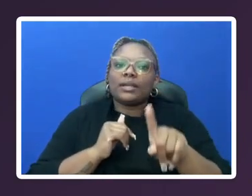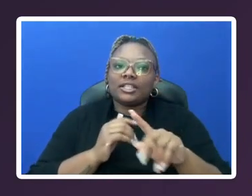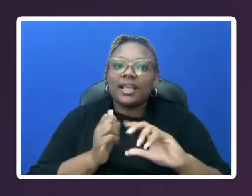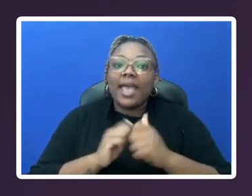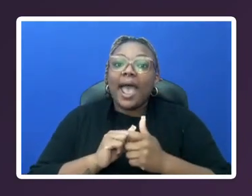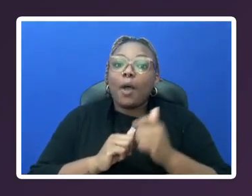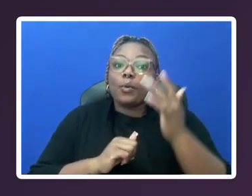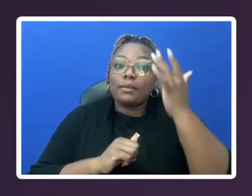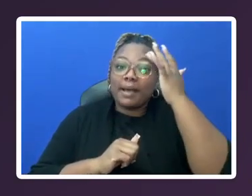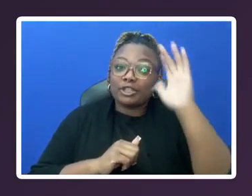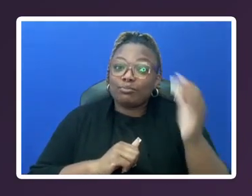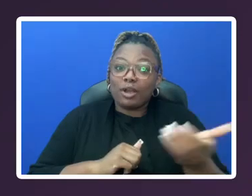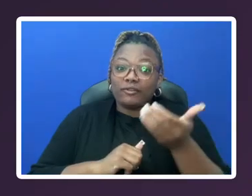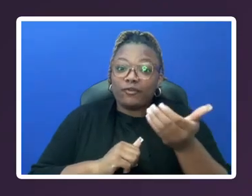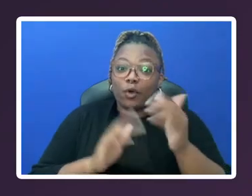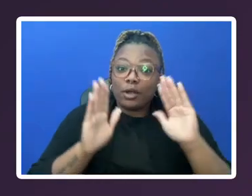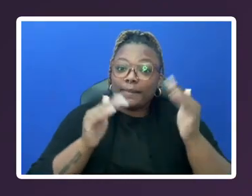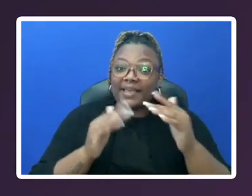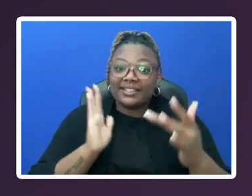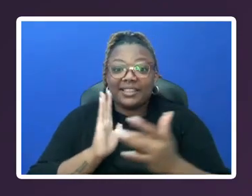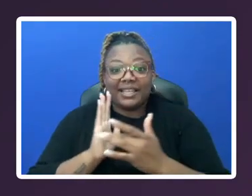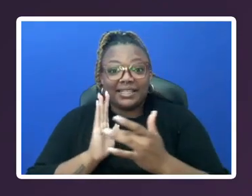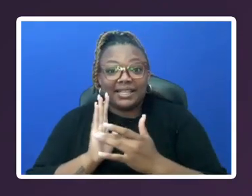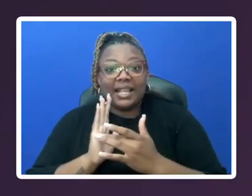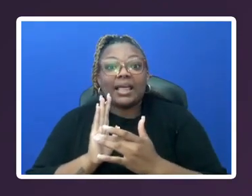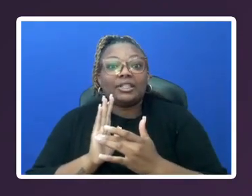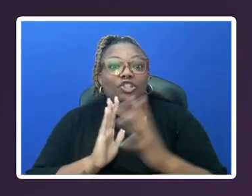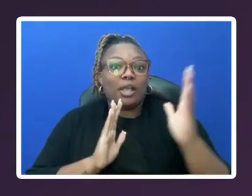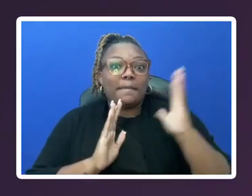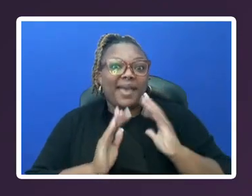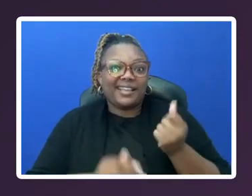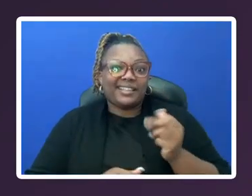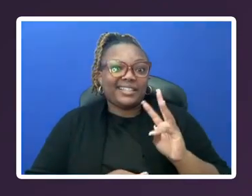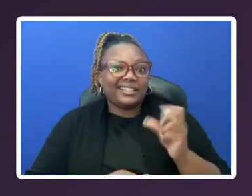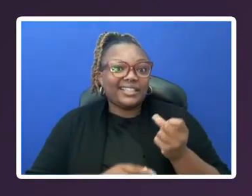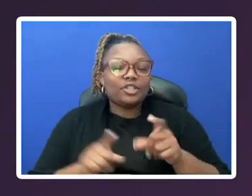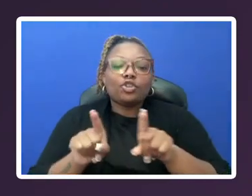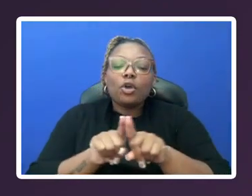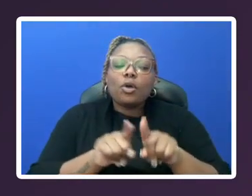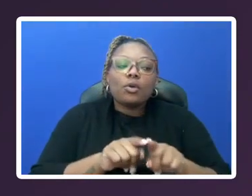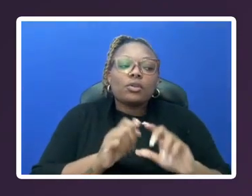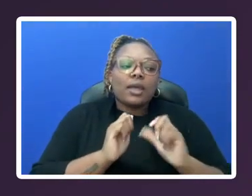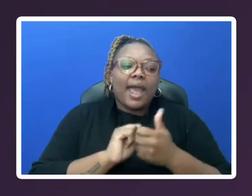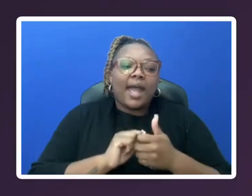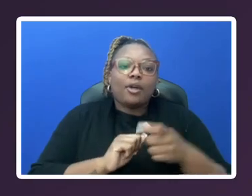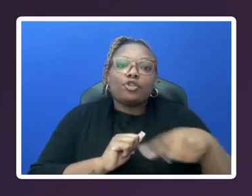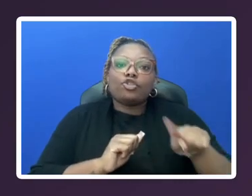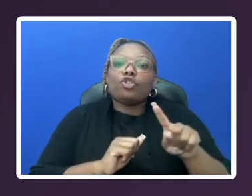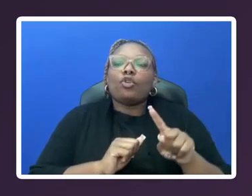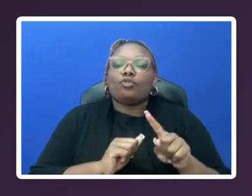compare to the technologies in this photo, and also how did these initial technologies help push